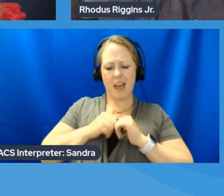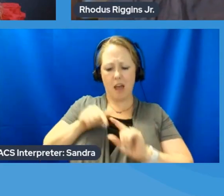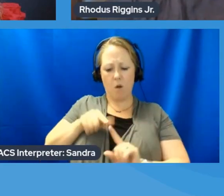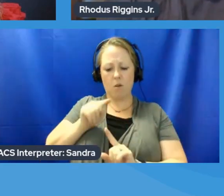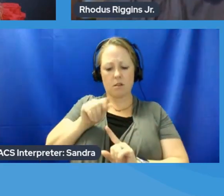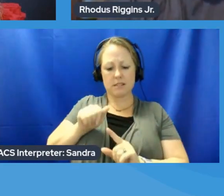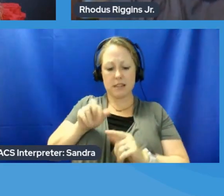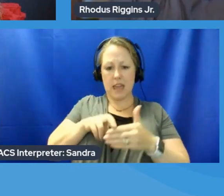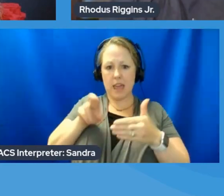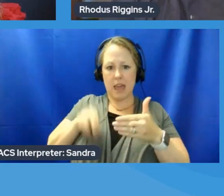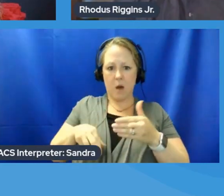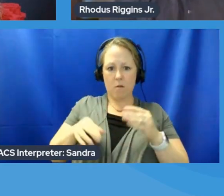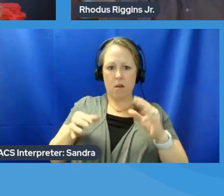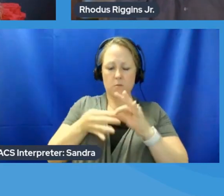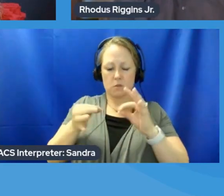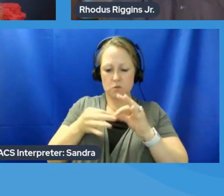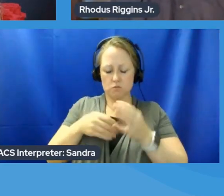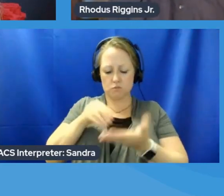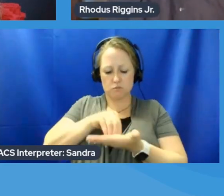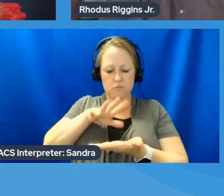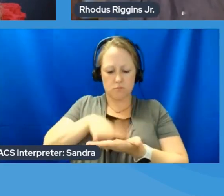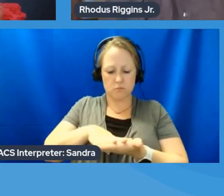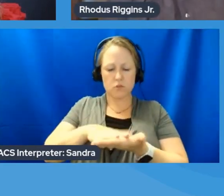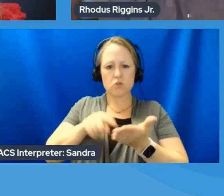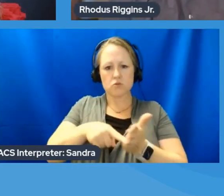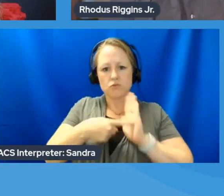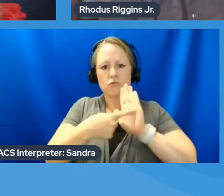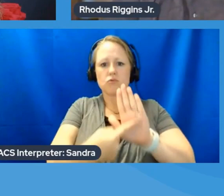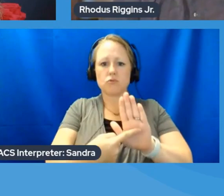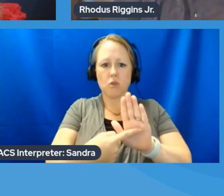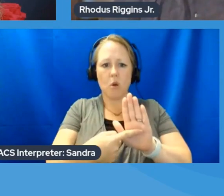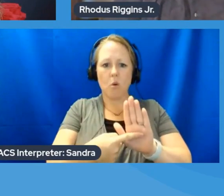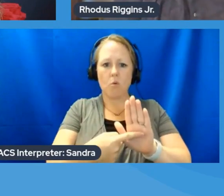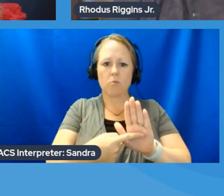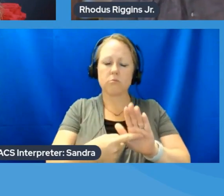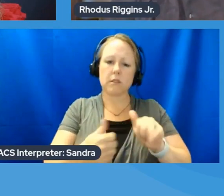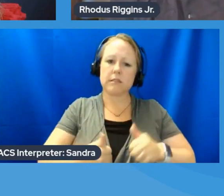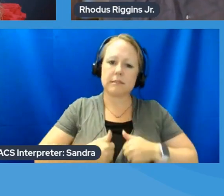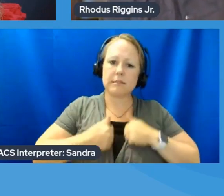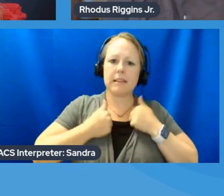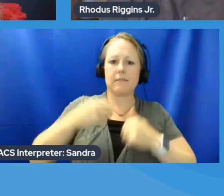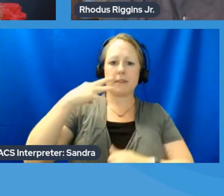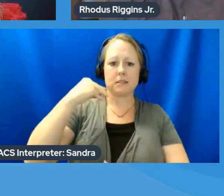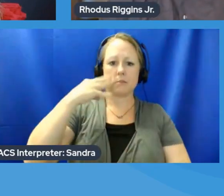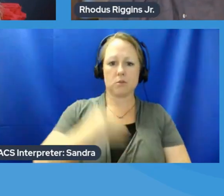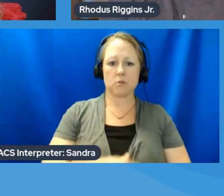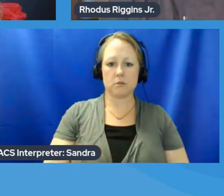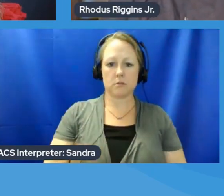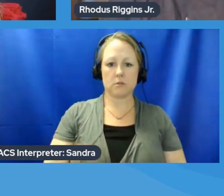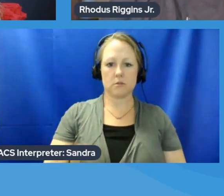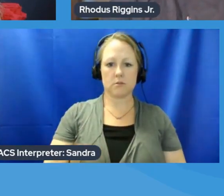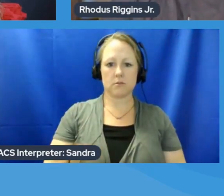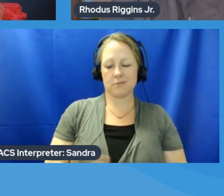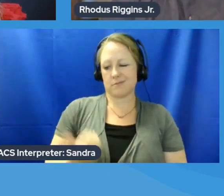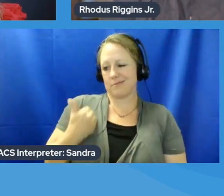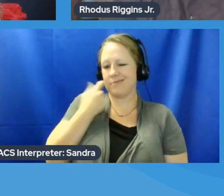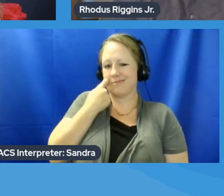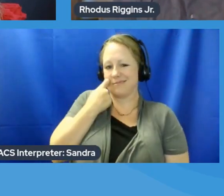lived experiences? In our staff meeting the last time, our dean, Dr. Dina Swanson,